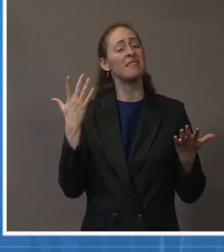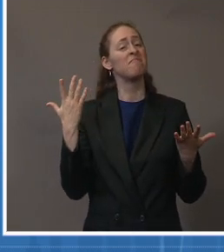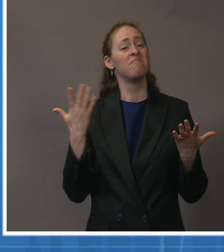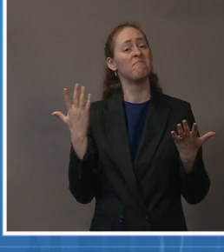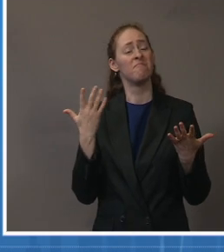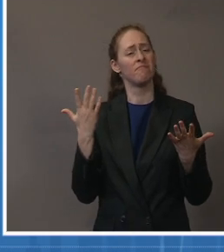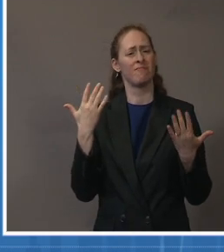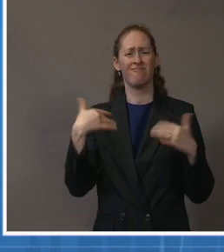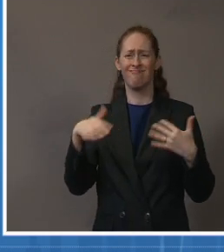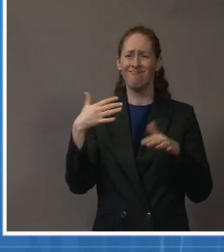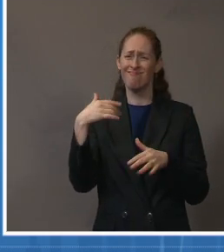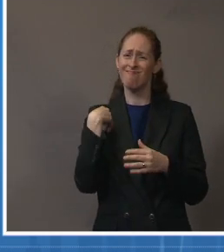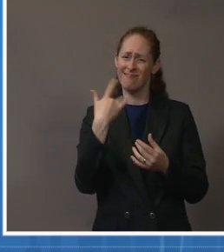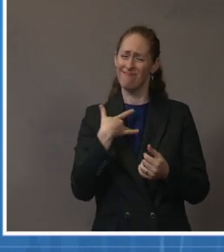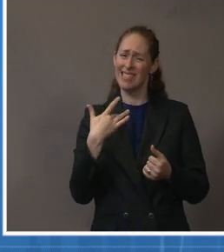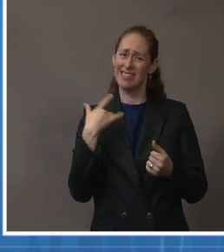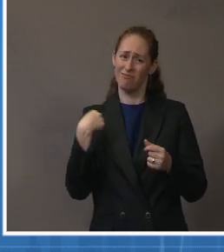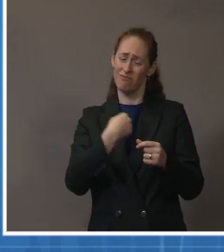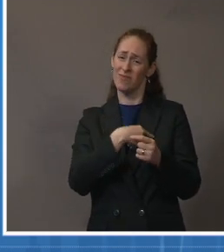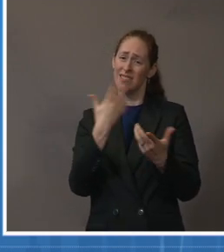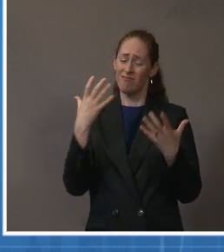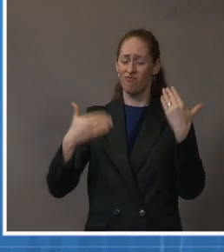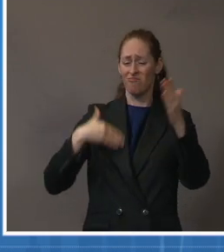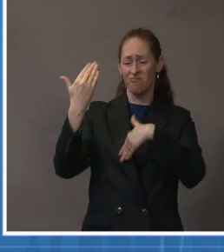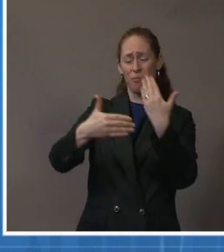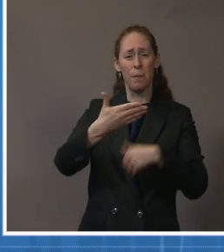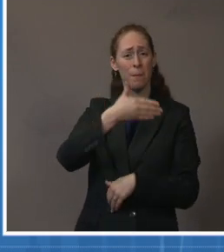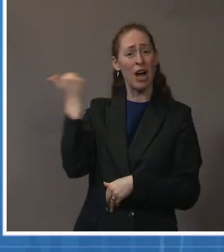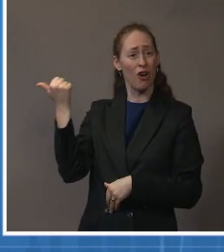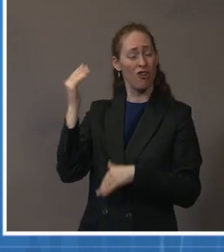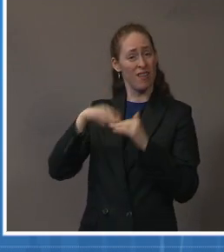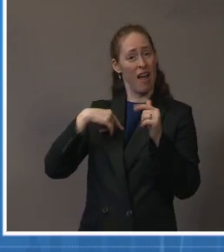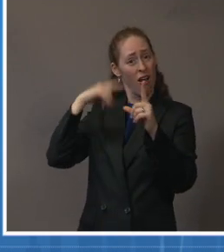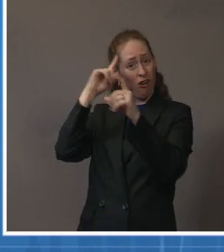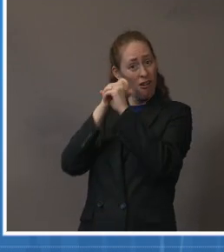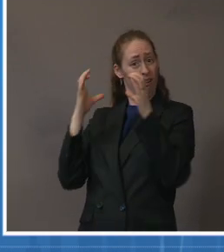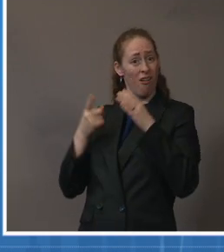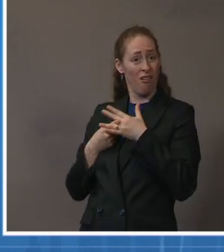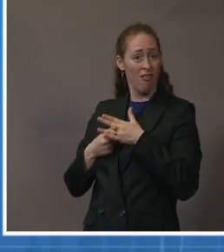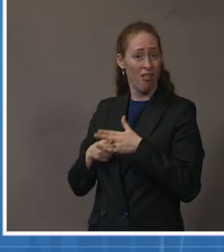And, importantly, we have secured enough vaccine supply for all Americans.